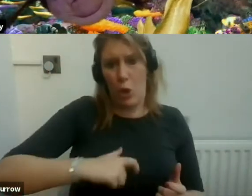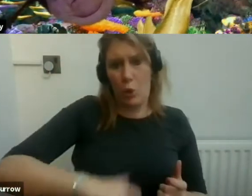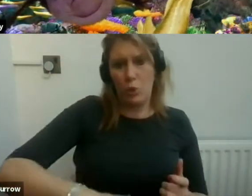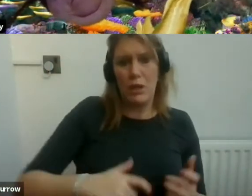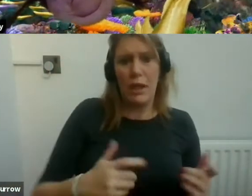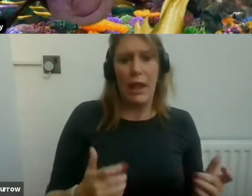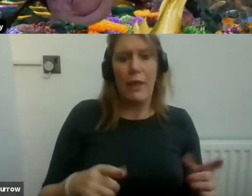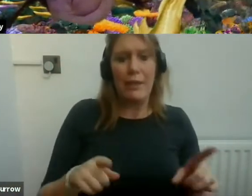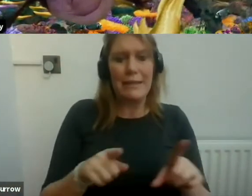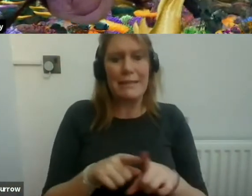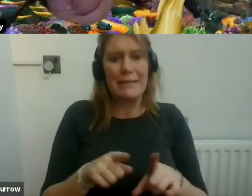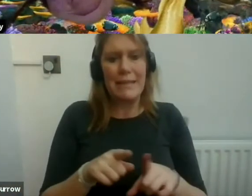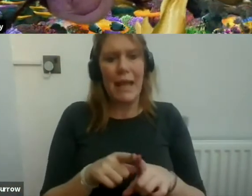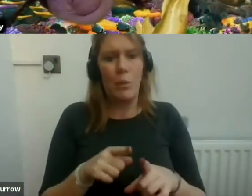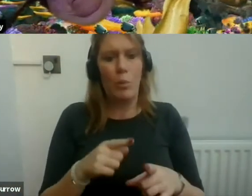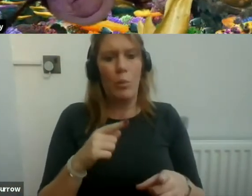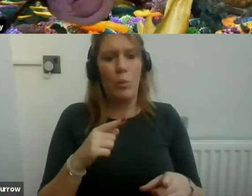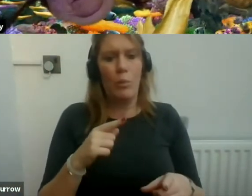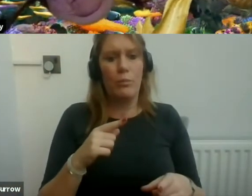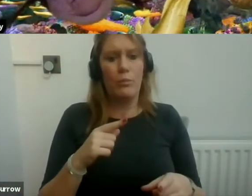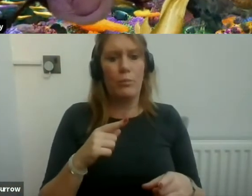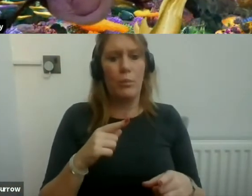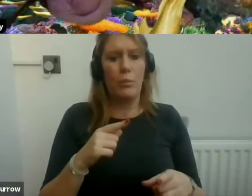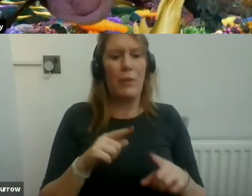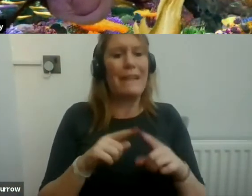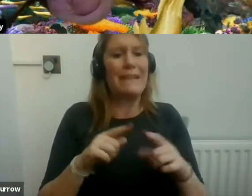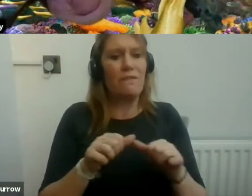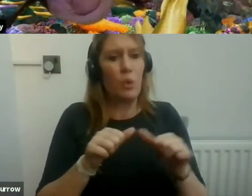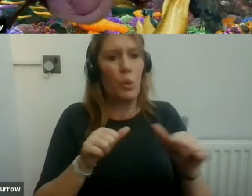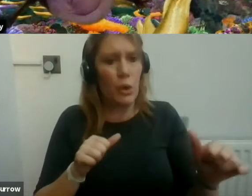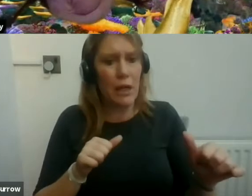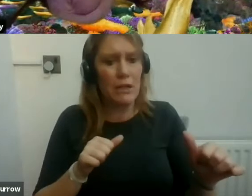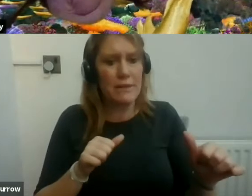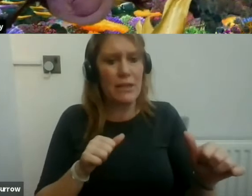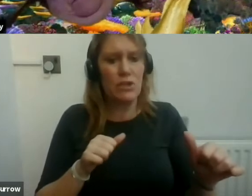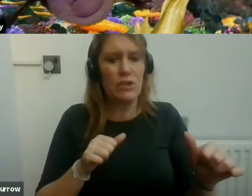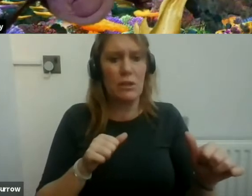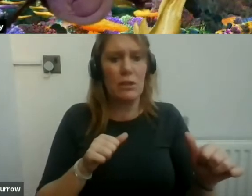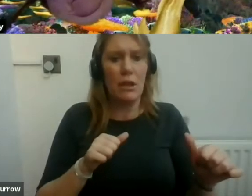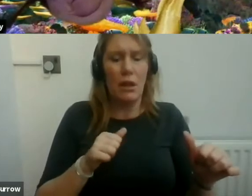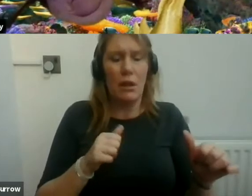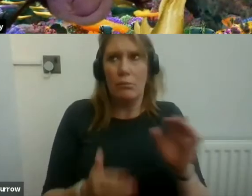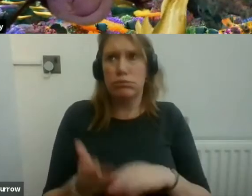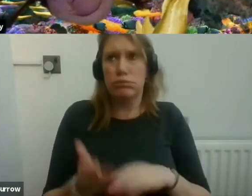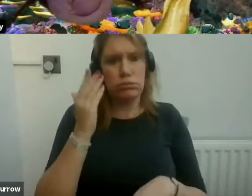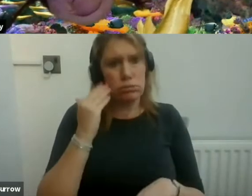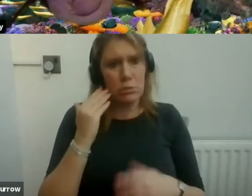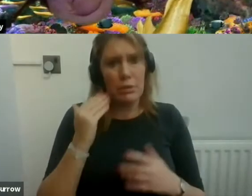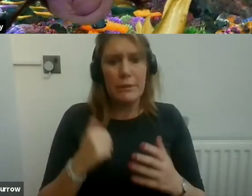used to be known as NorDaf which is, but going back again. But I really wanted to